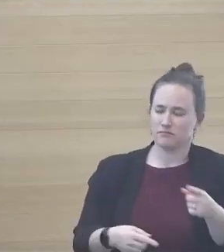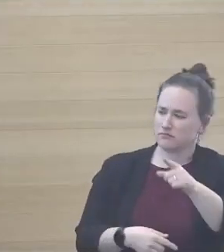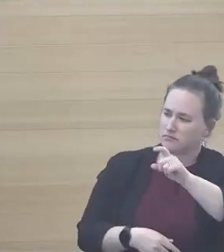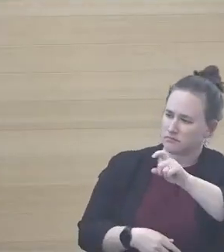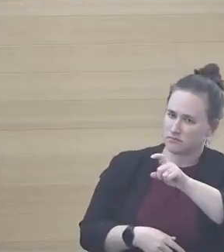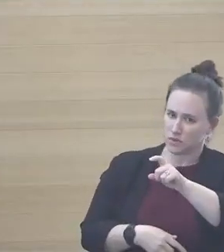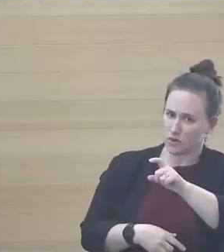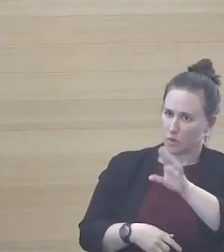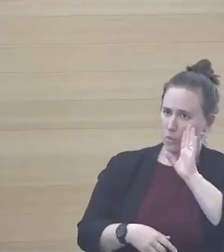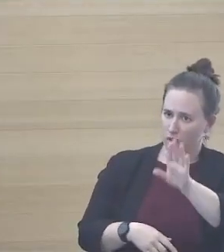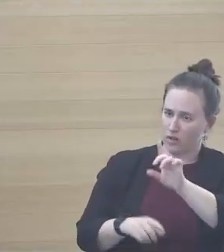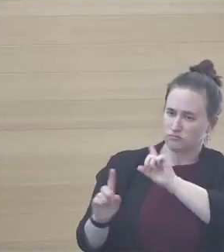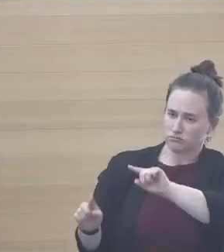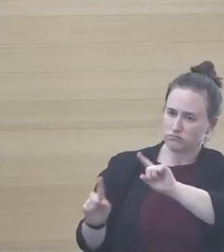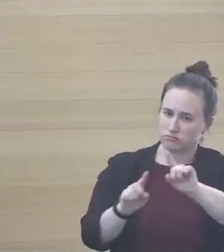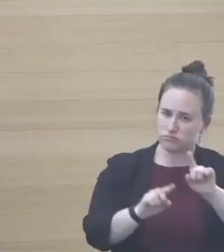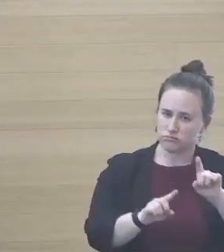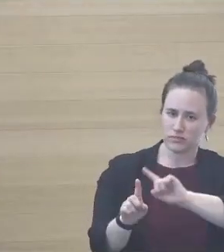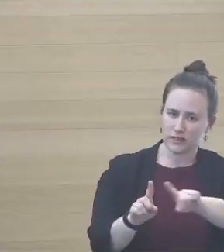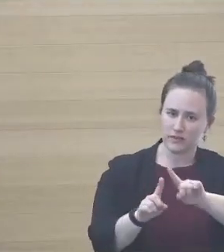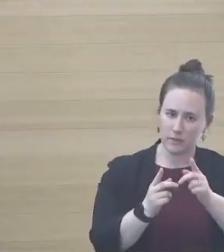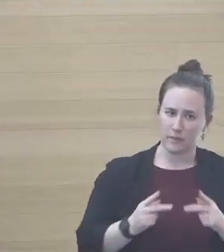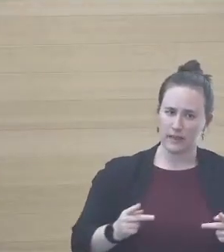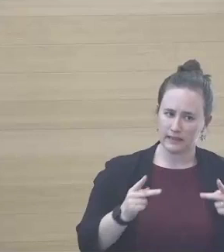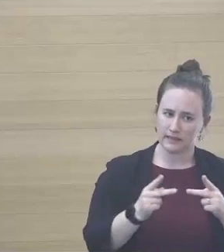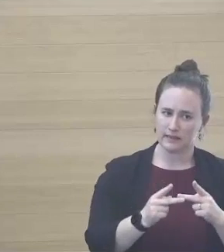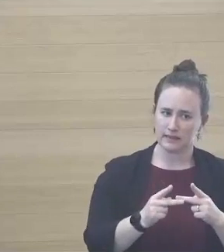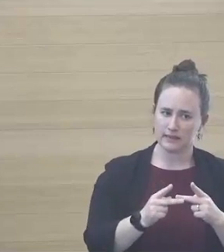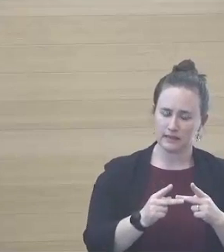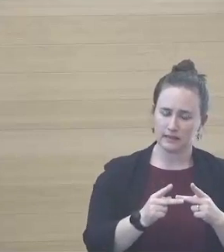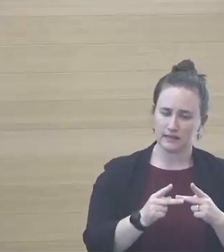different organizations, places and put